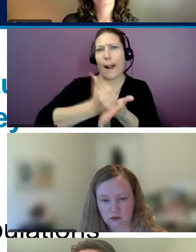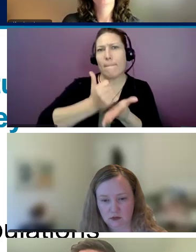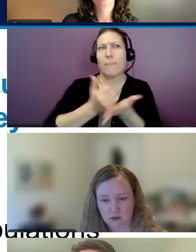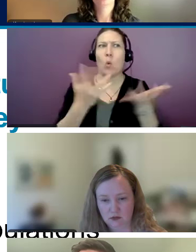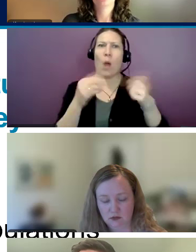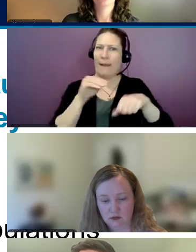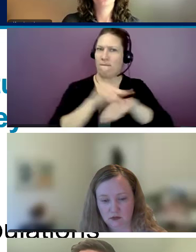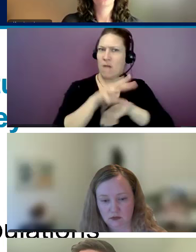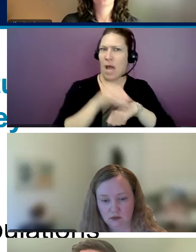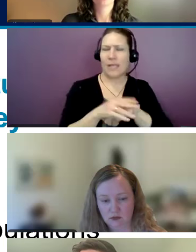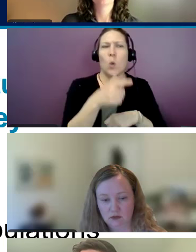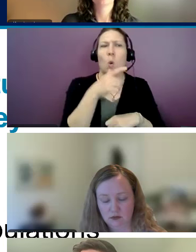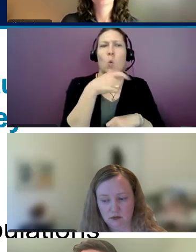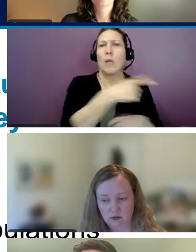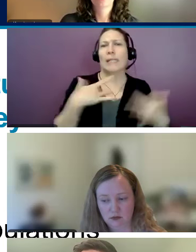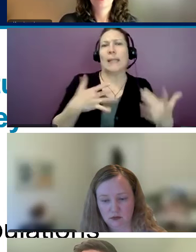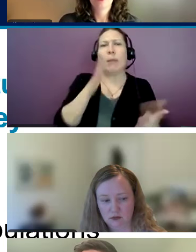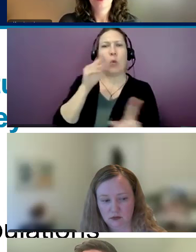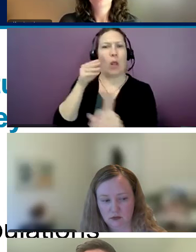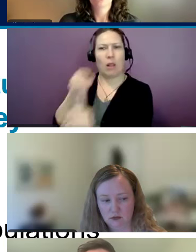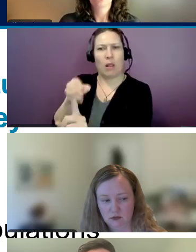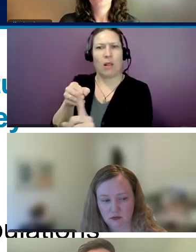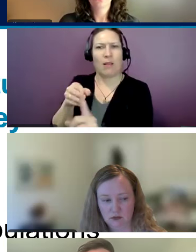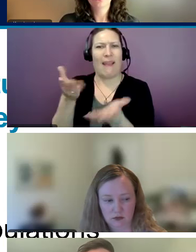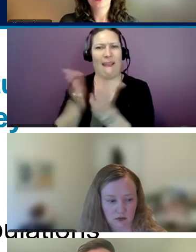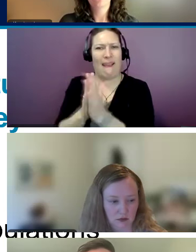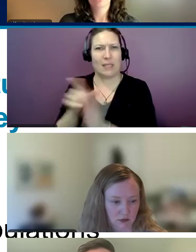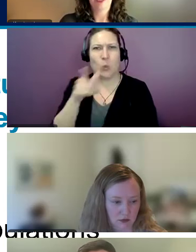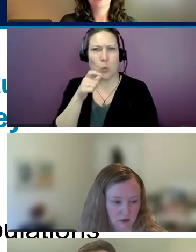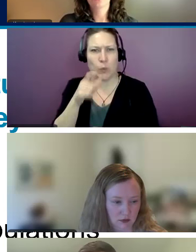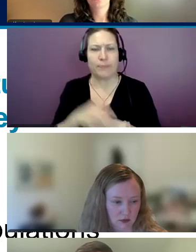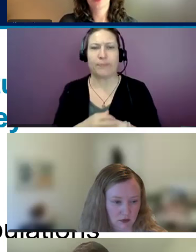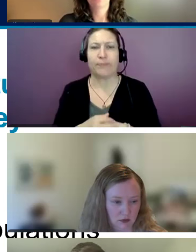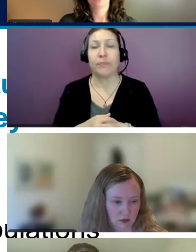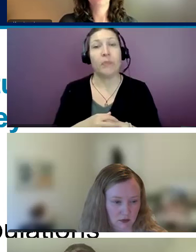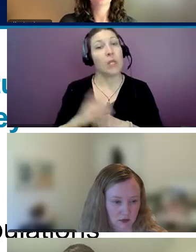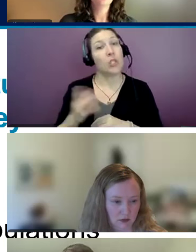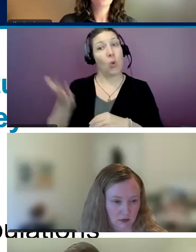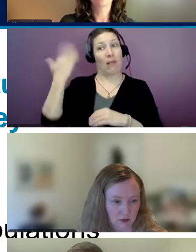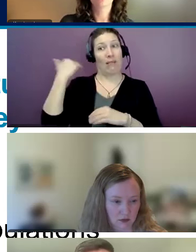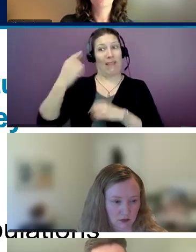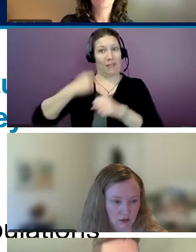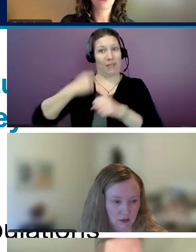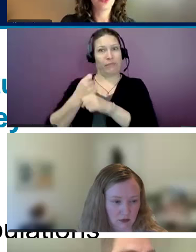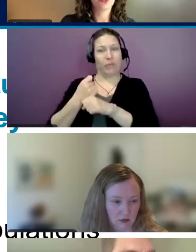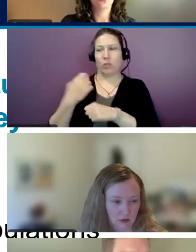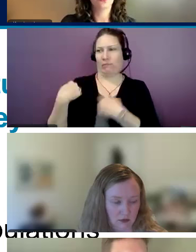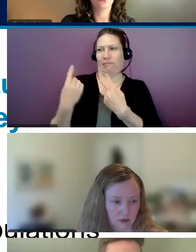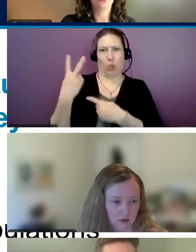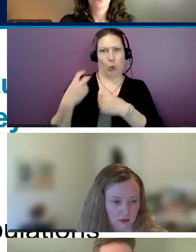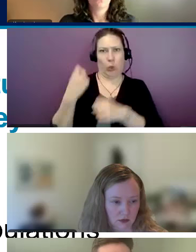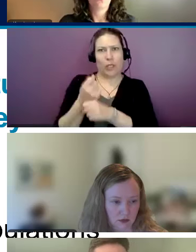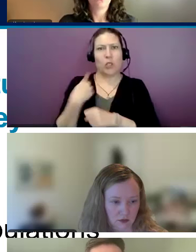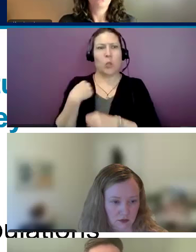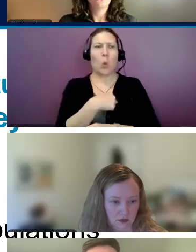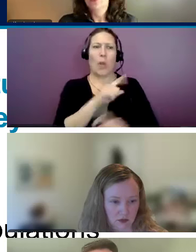when they're struggling with their mental health, or are in crisis. And so in our first study, we asked our populations, who are these people to you?